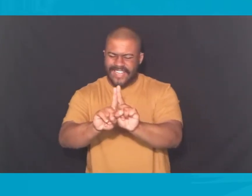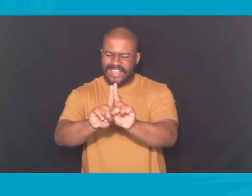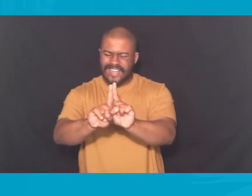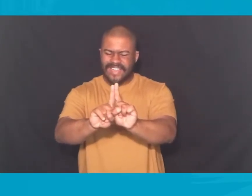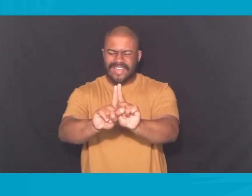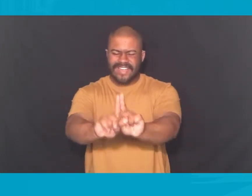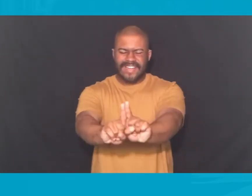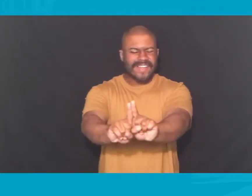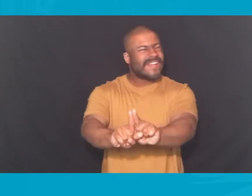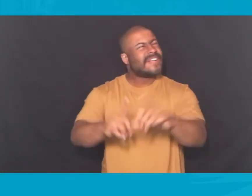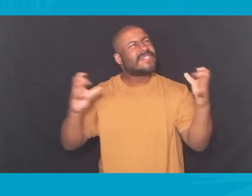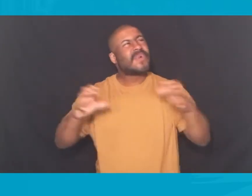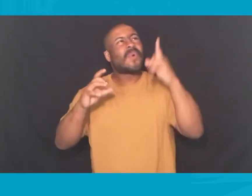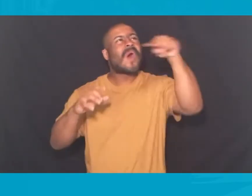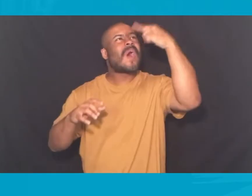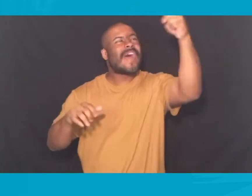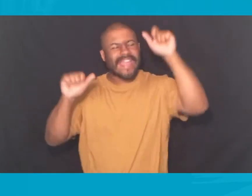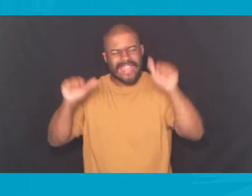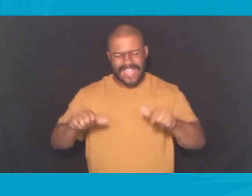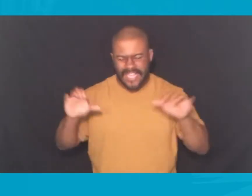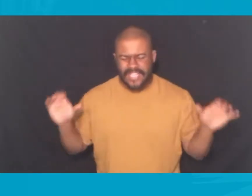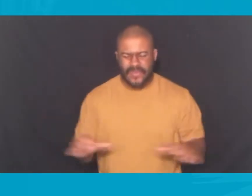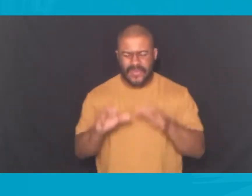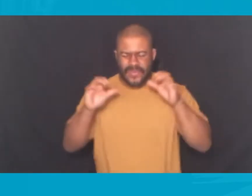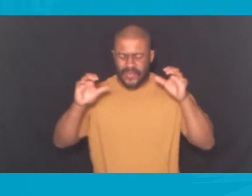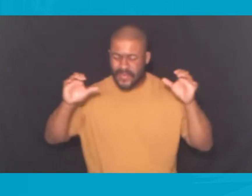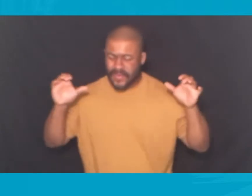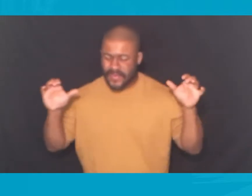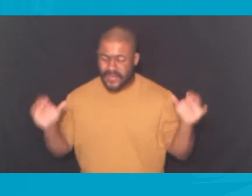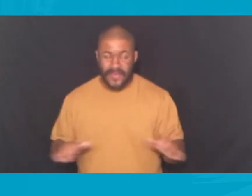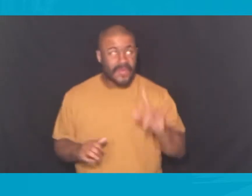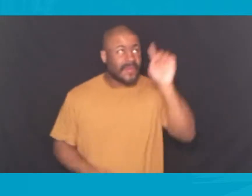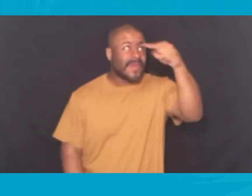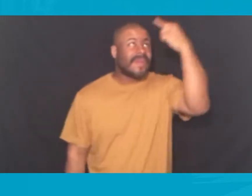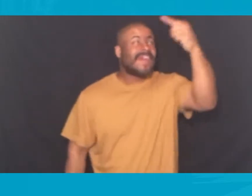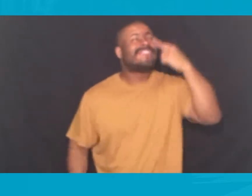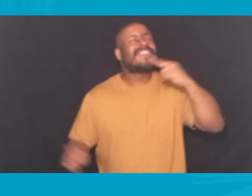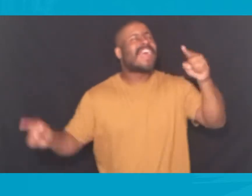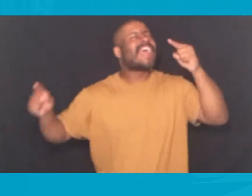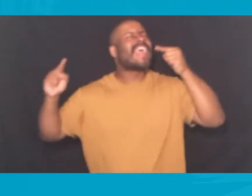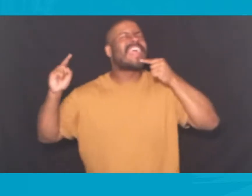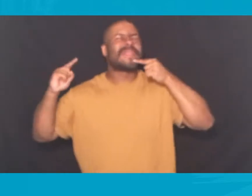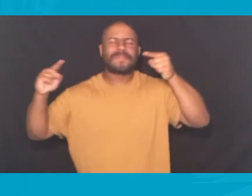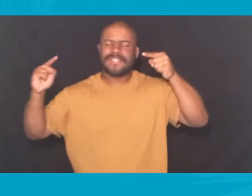Walk me through the fire Do what you are famous for